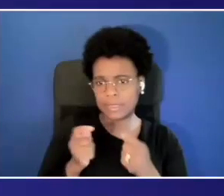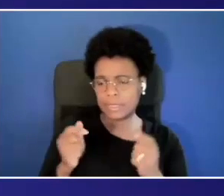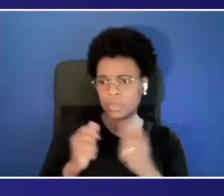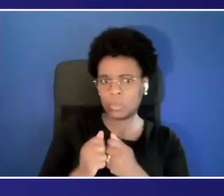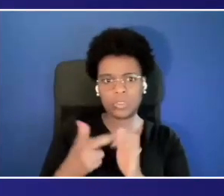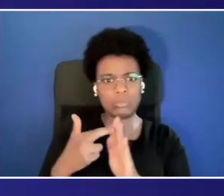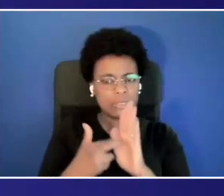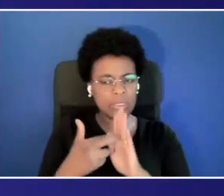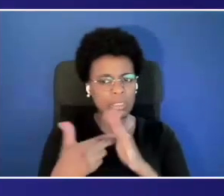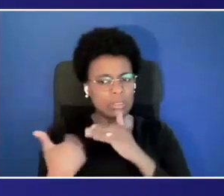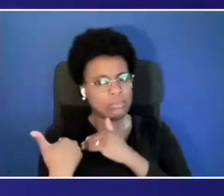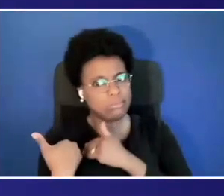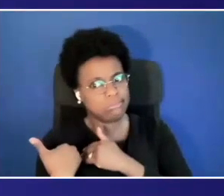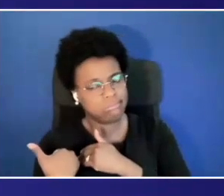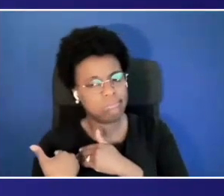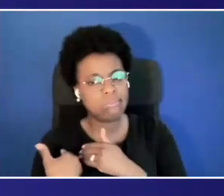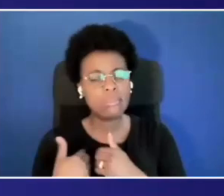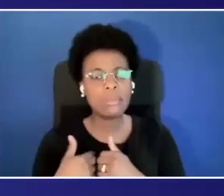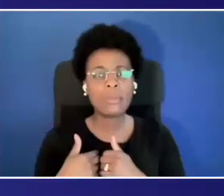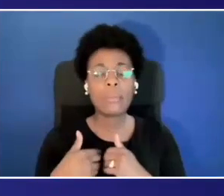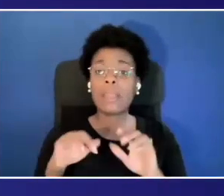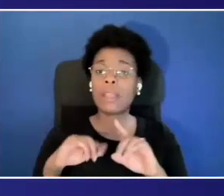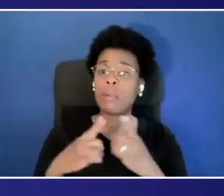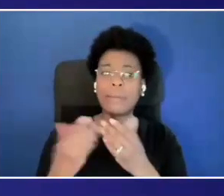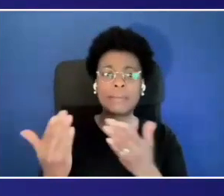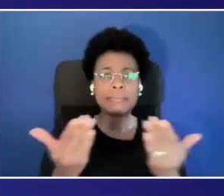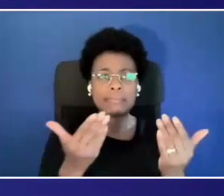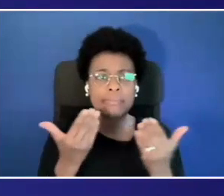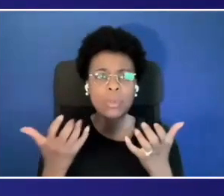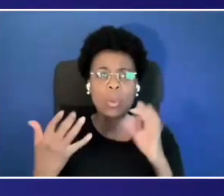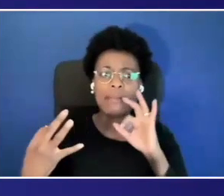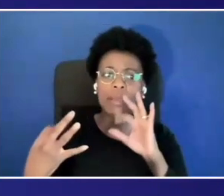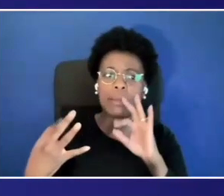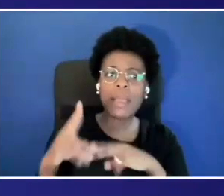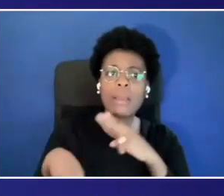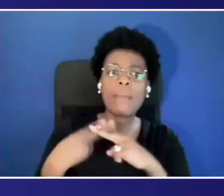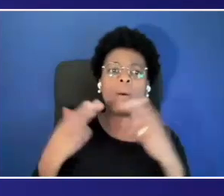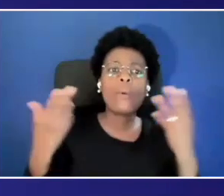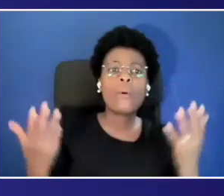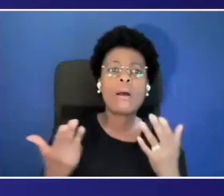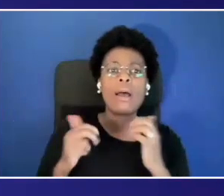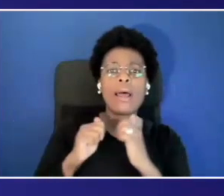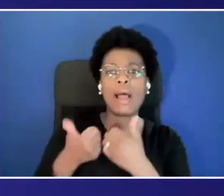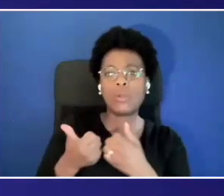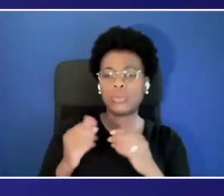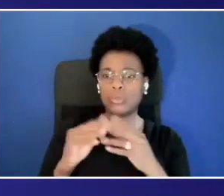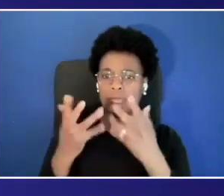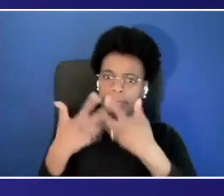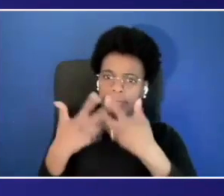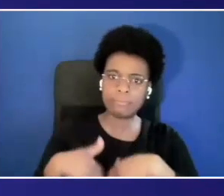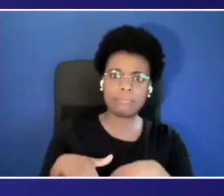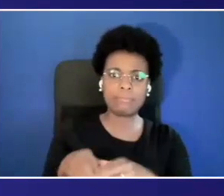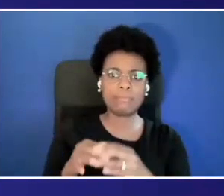To that end, the department is soliciting feedback, specific feedback on ways to streamline federal financial aid assistance.